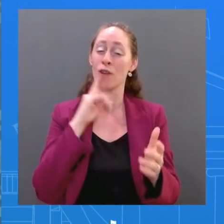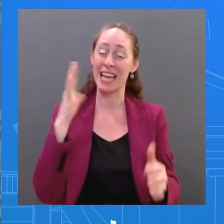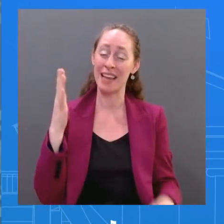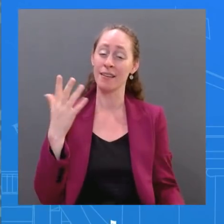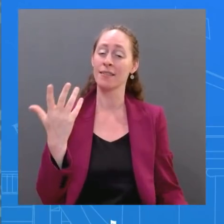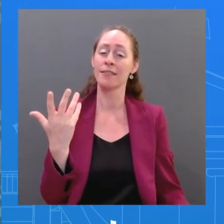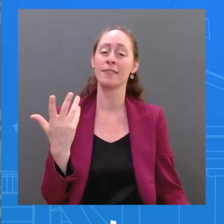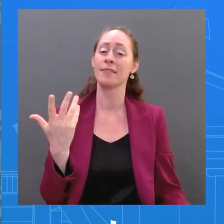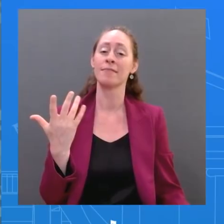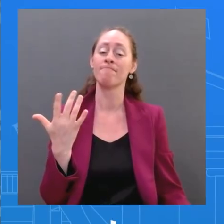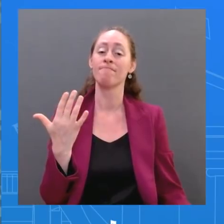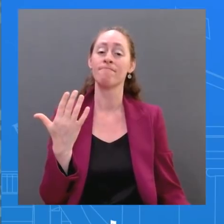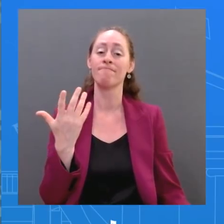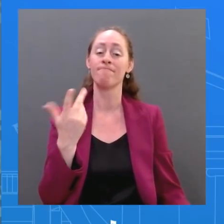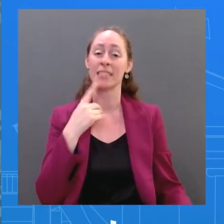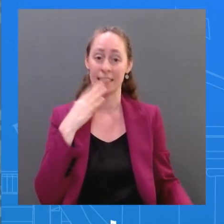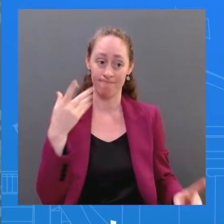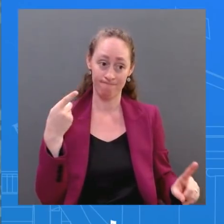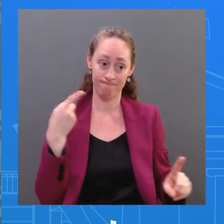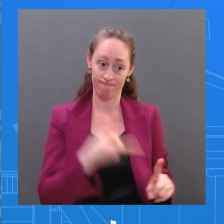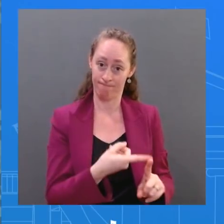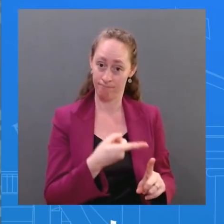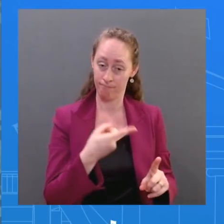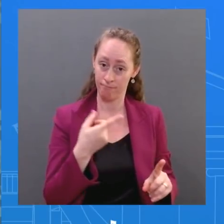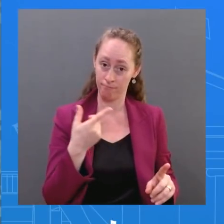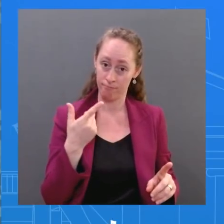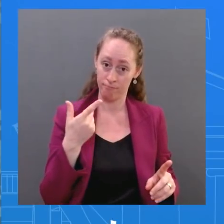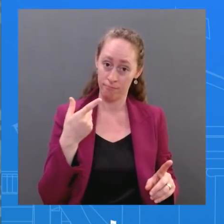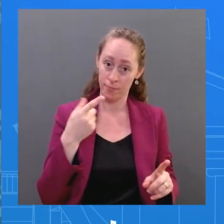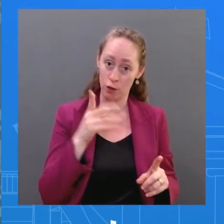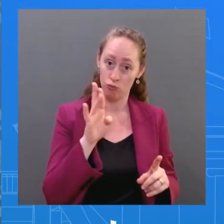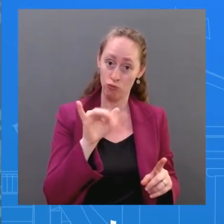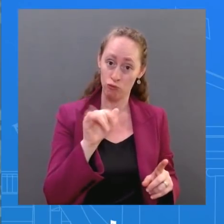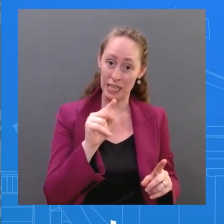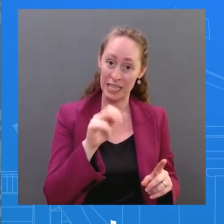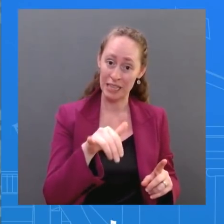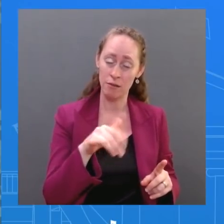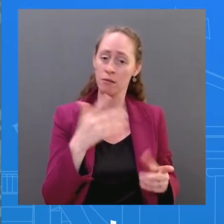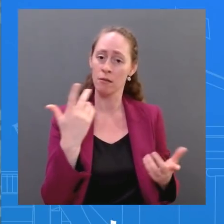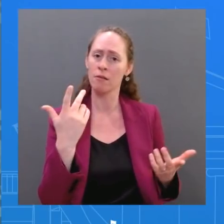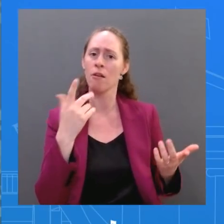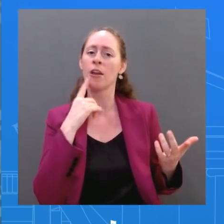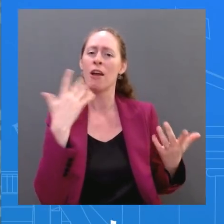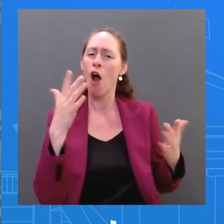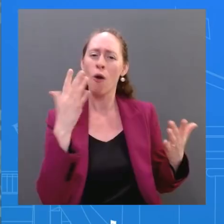[her] wife yesterday -- but for all U.S. nationals that are being held abroad, detained --